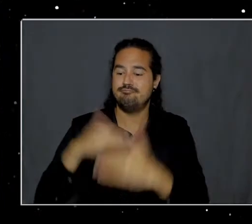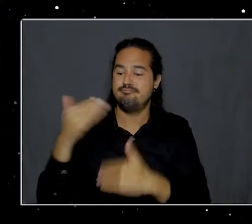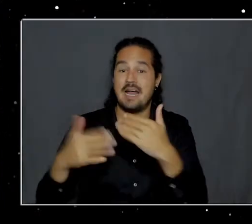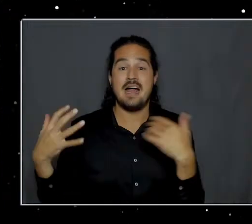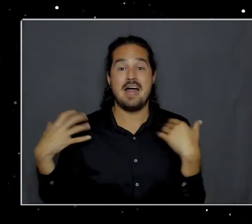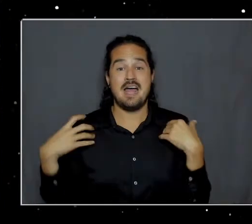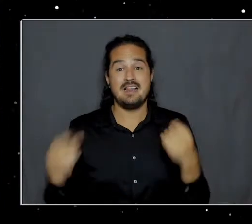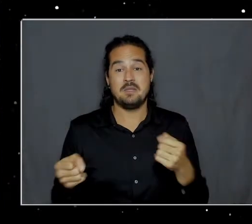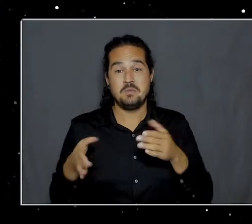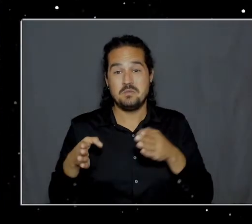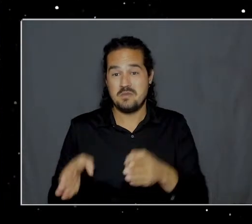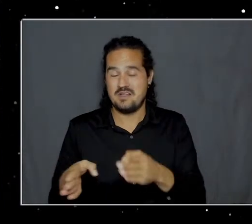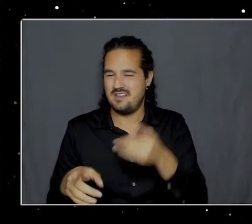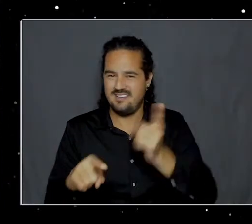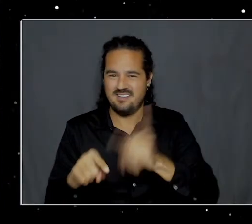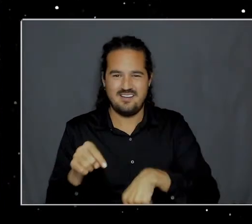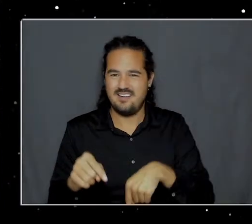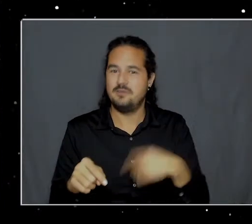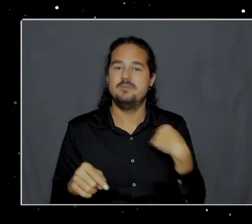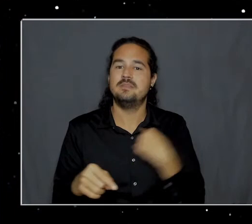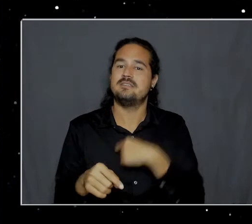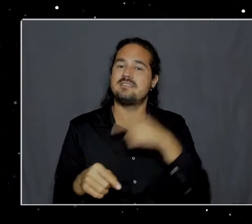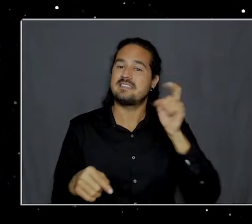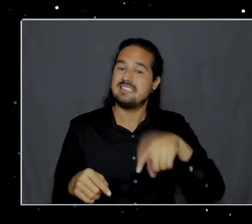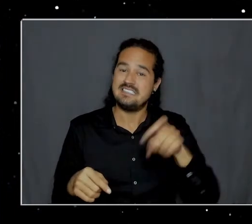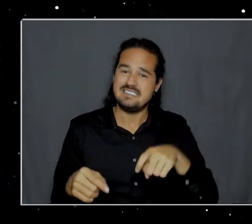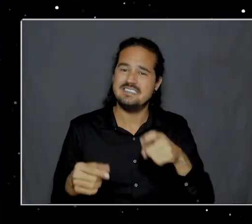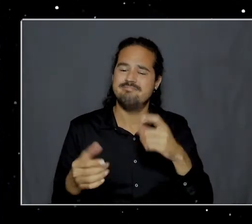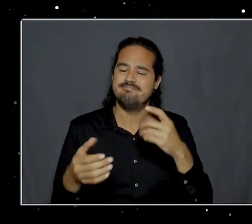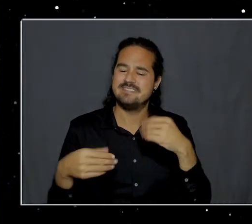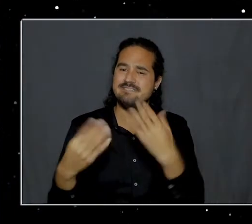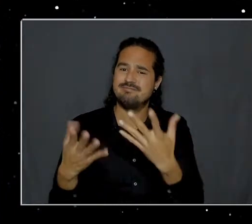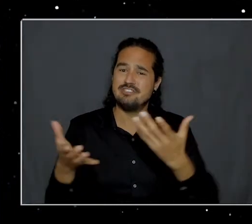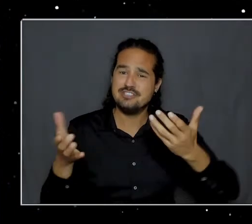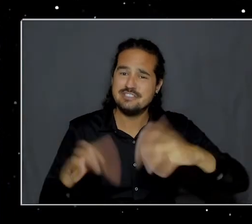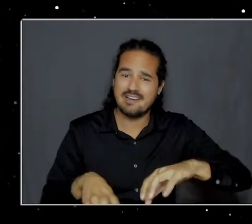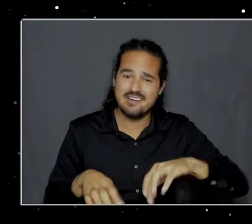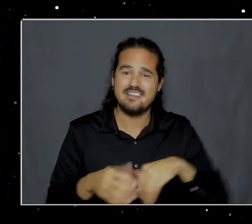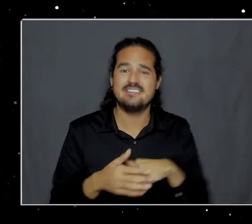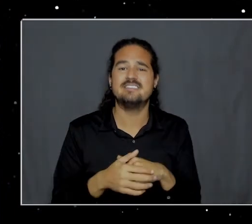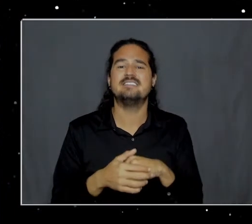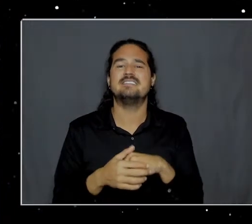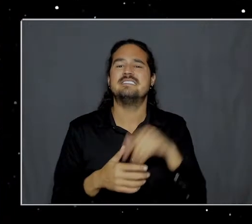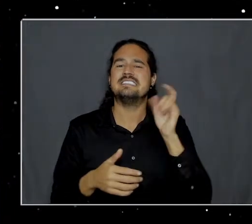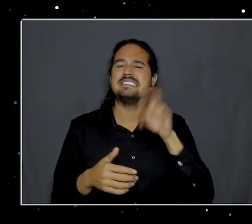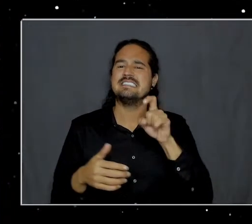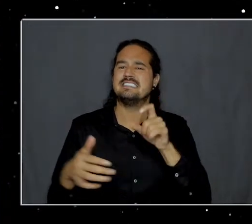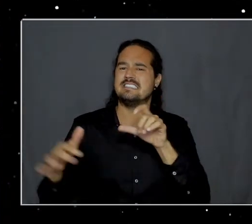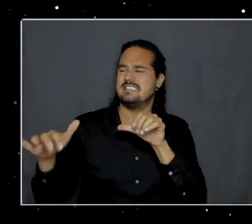WAY WE RESPONDED TO IT IS STAY AWAY FROM OTHER HUMAN BEINGS.